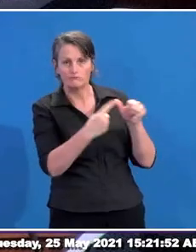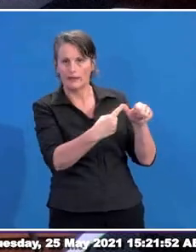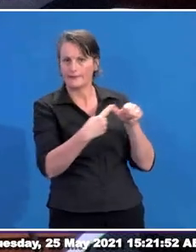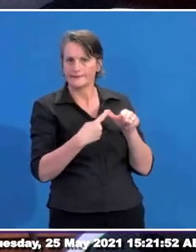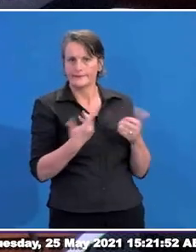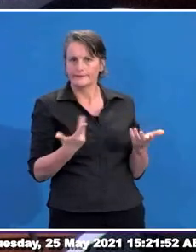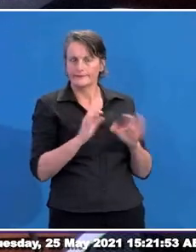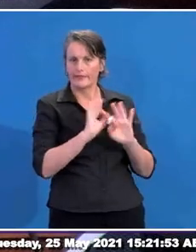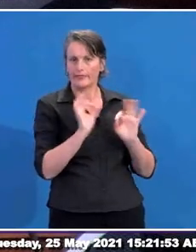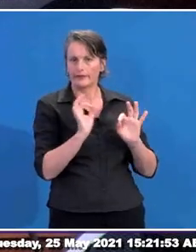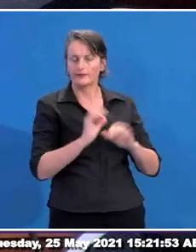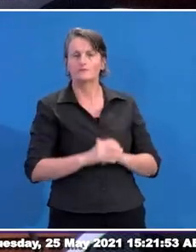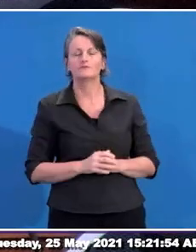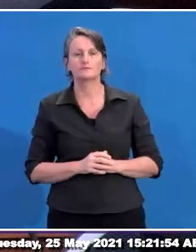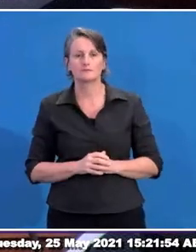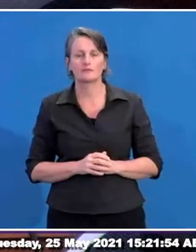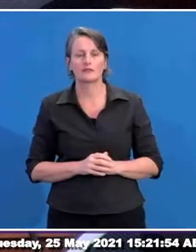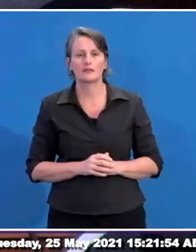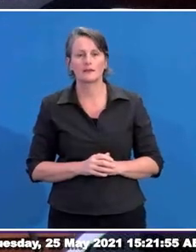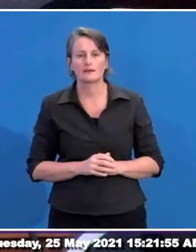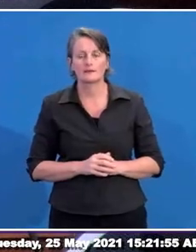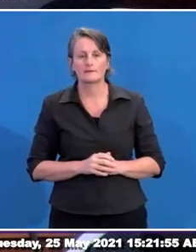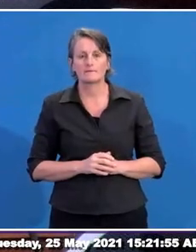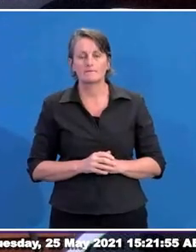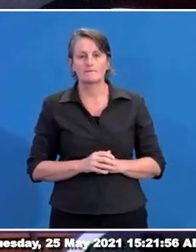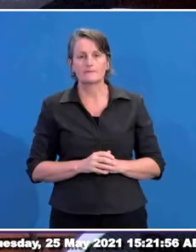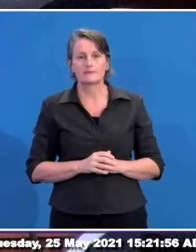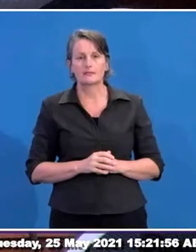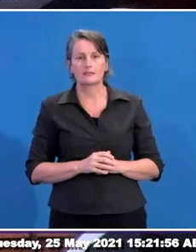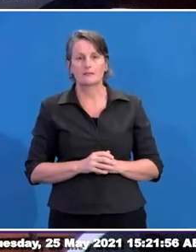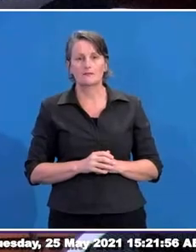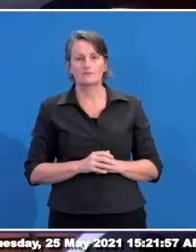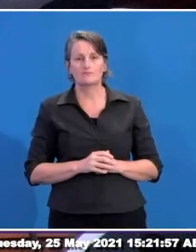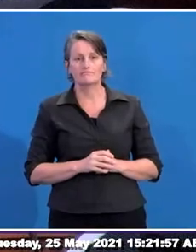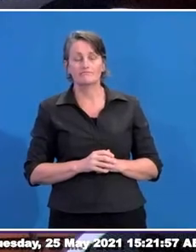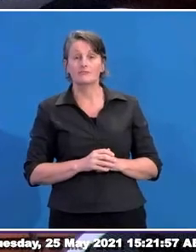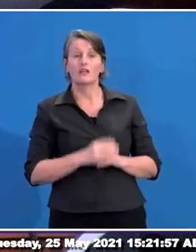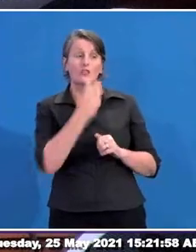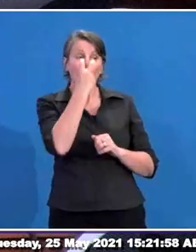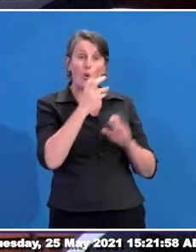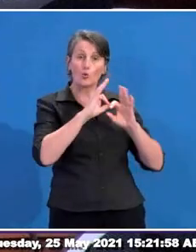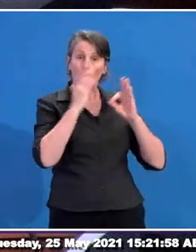The organisation is not listed on SP1's resume provided to Sunnyfield